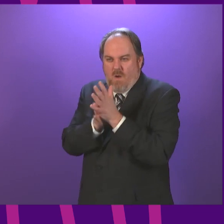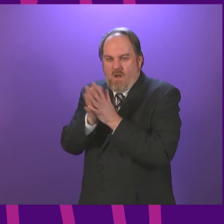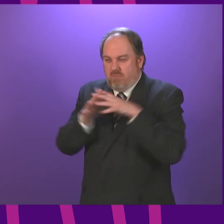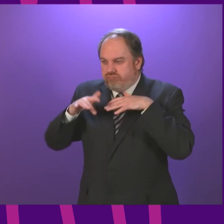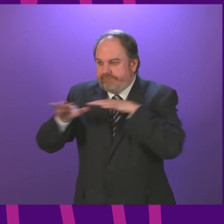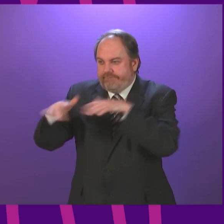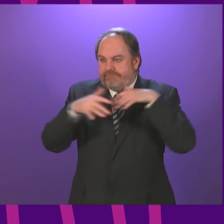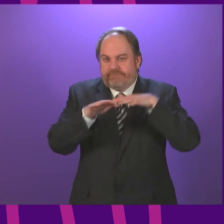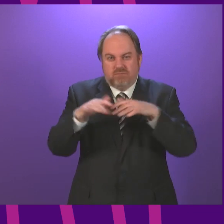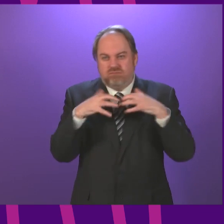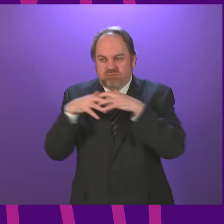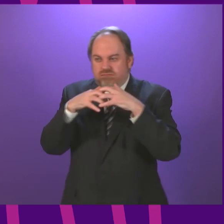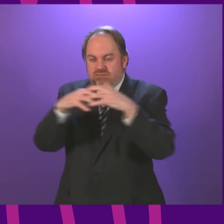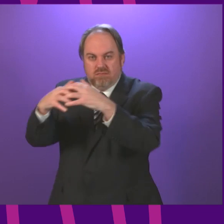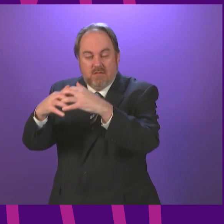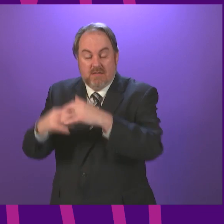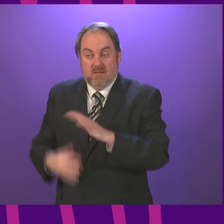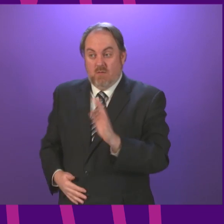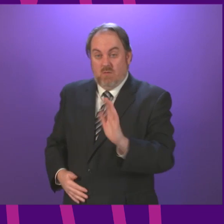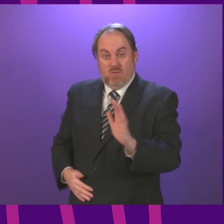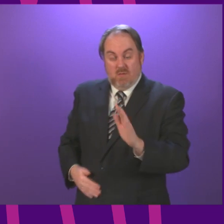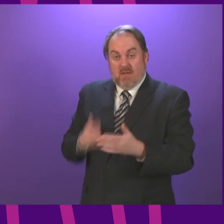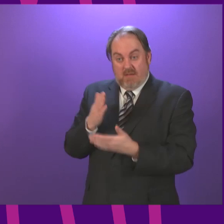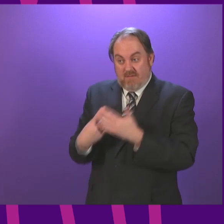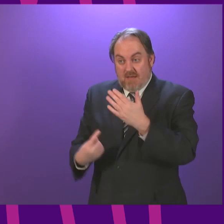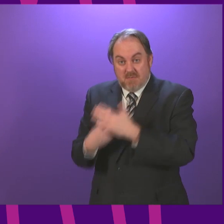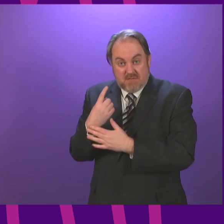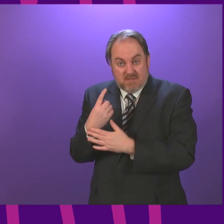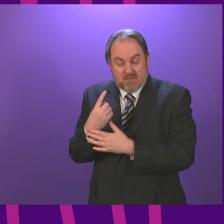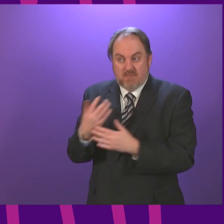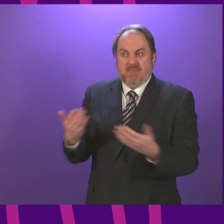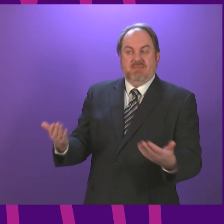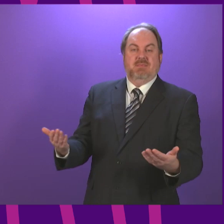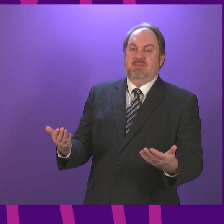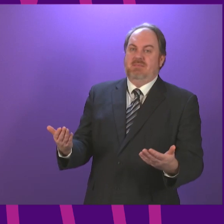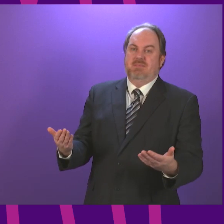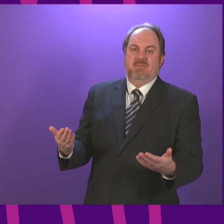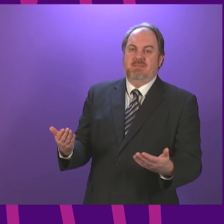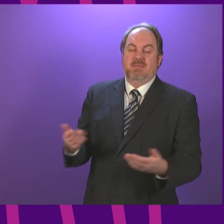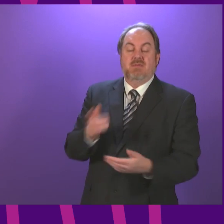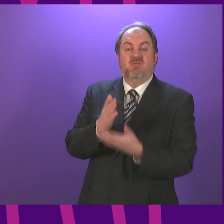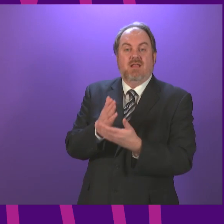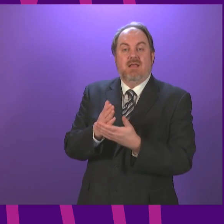during that fixture. Frankly, if football clubs and supporters cannot get their act together,